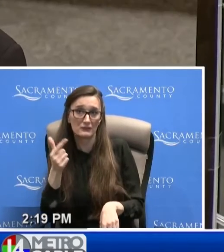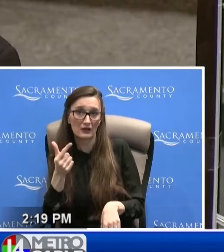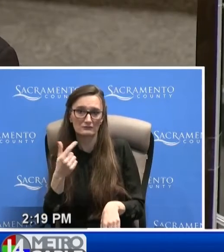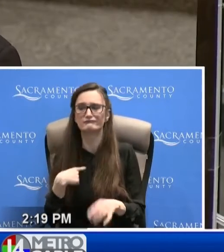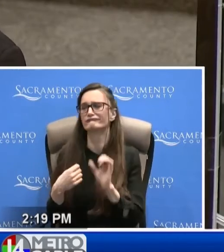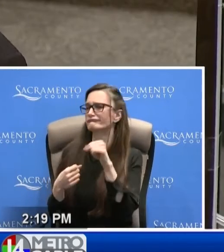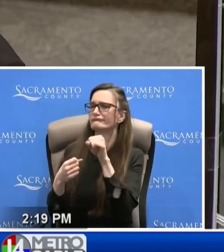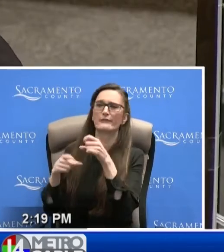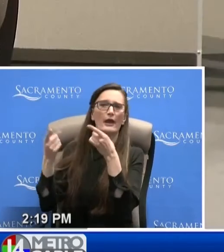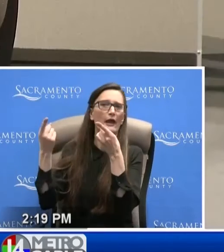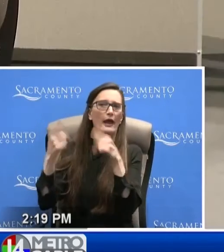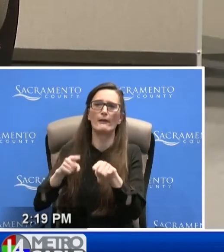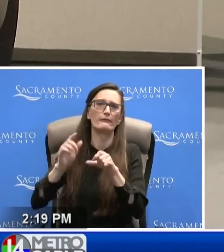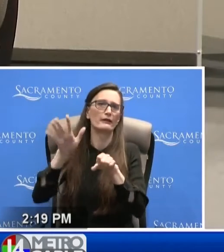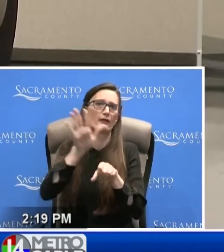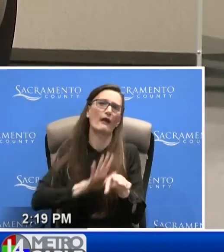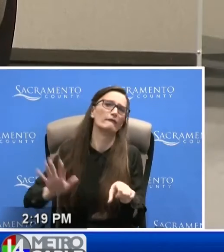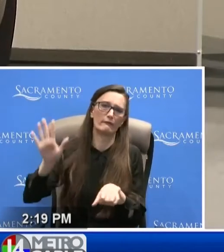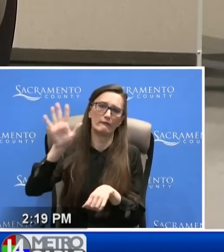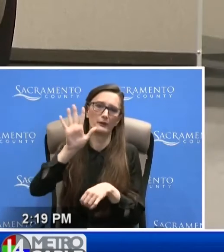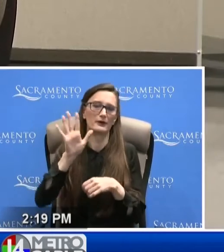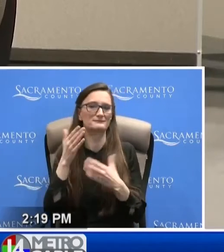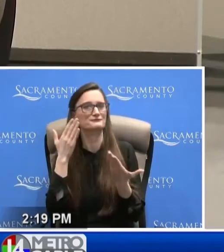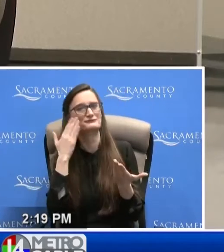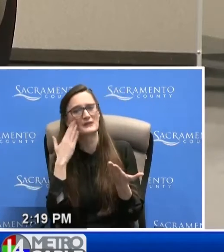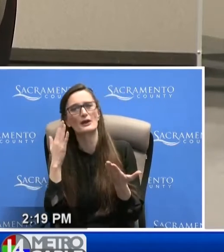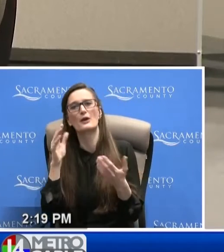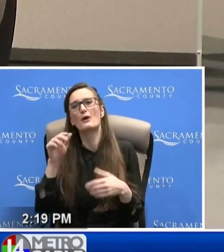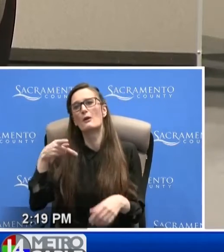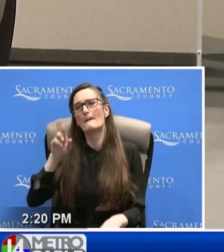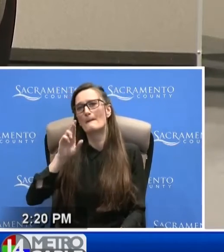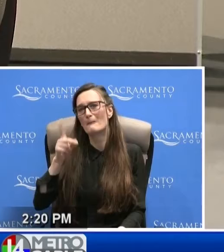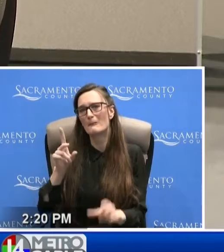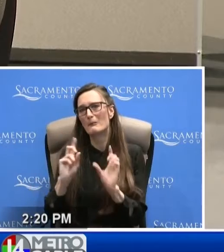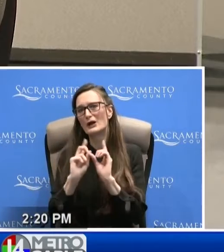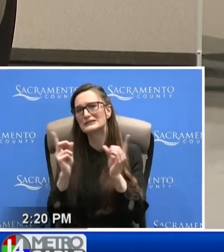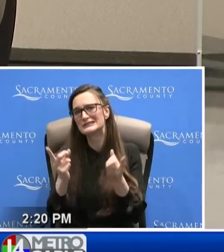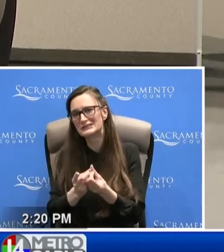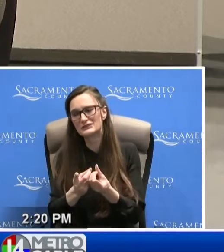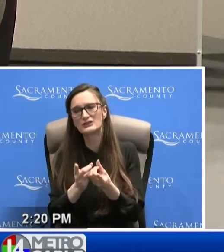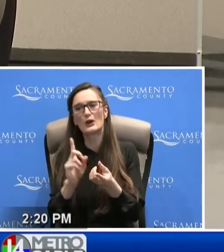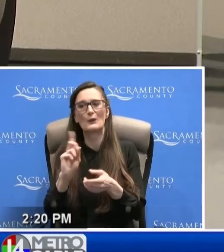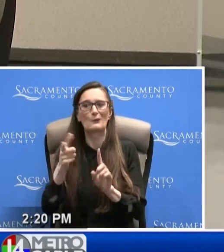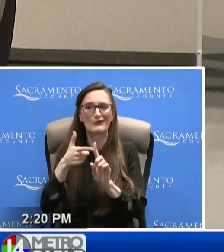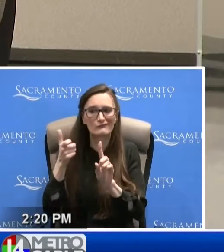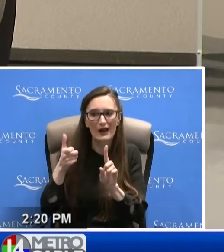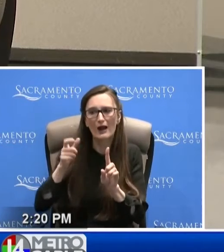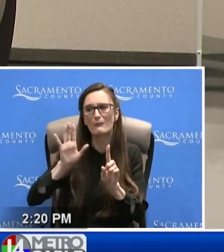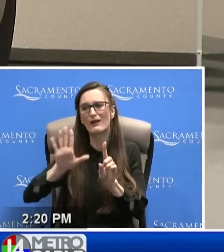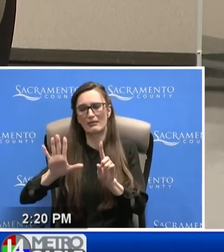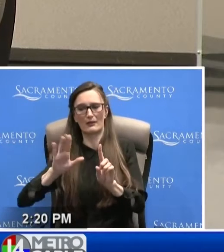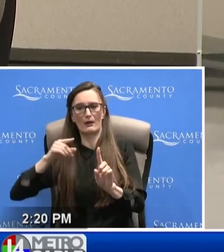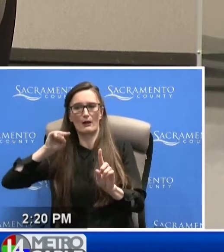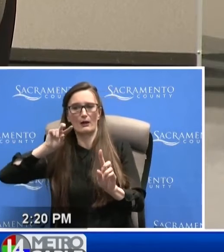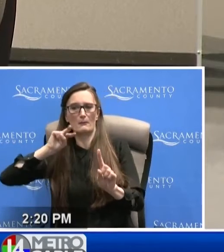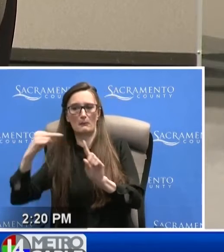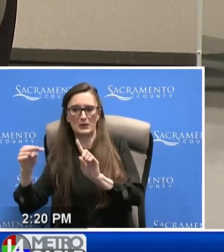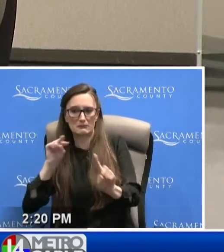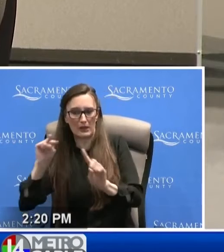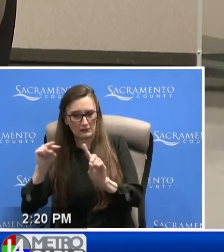I know I know where the park district's coming from. They want to, you know, they're there, just want it to be